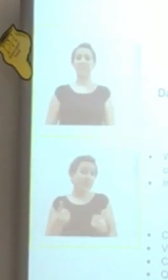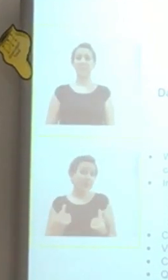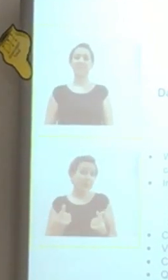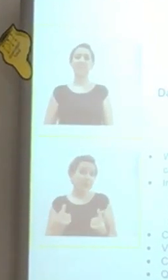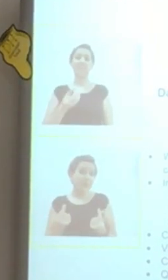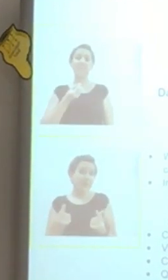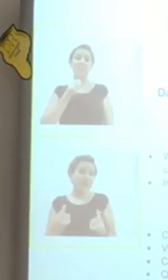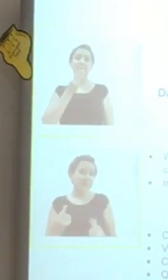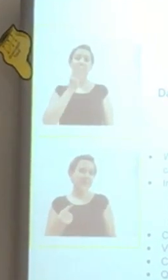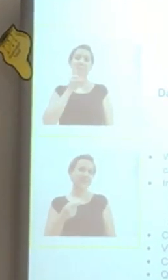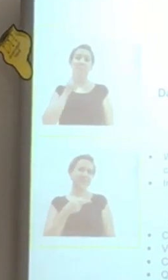No volunteers, huh?